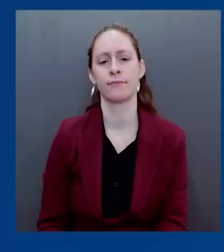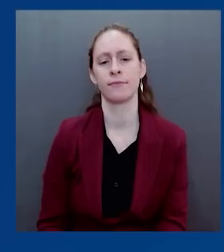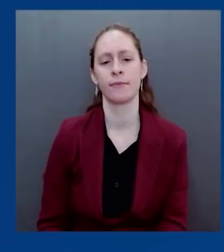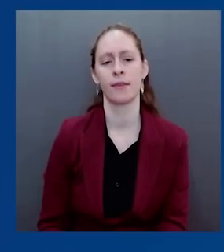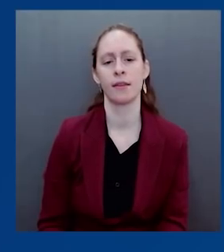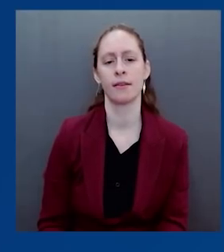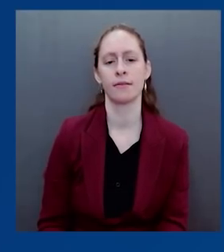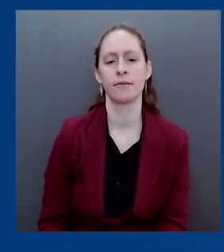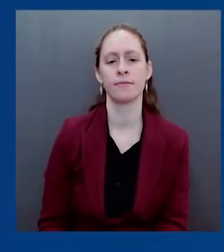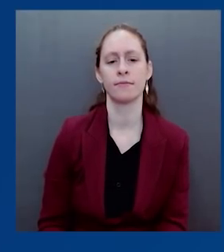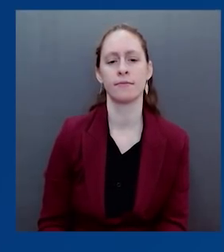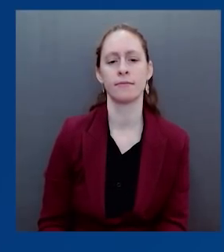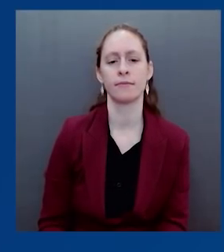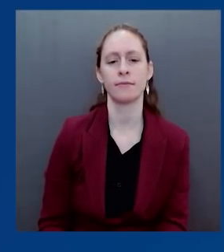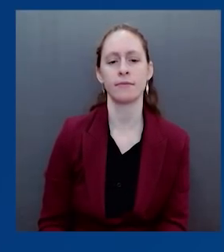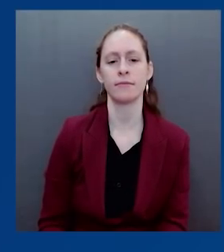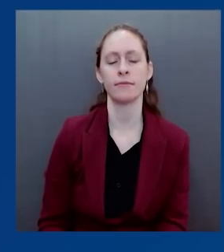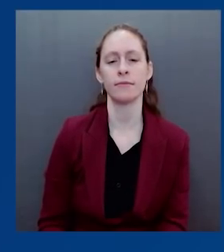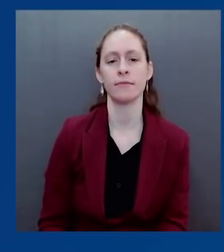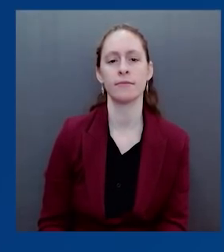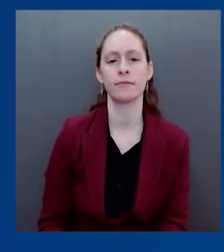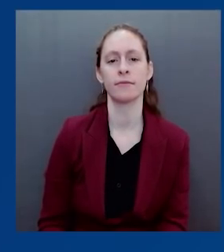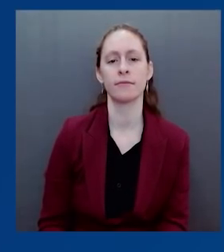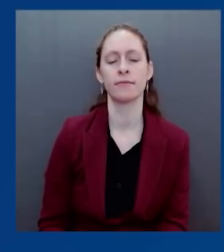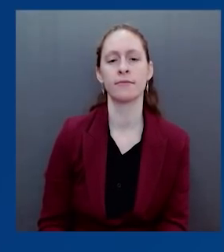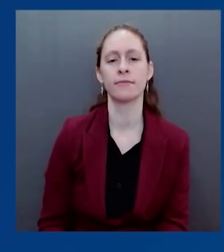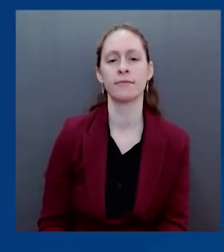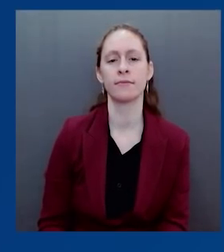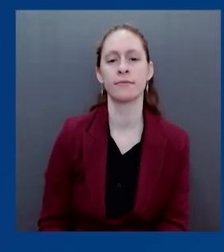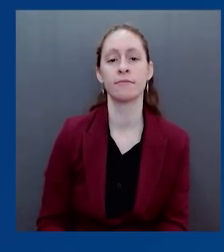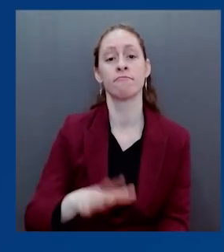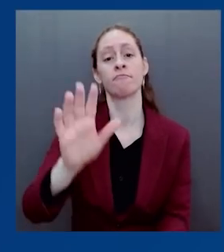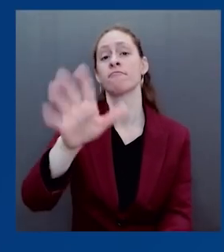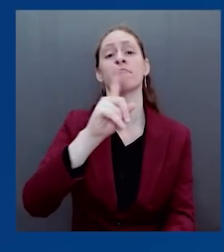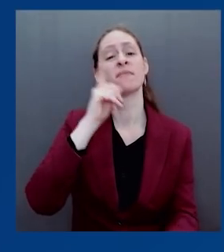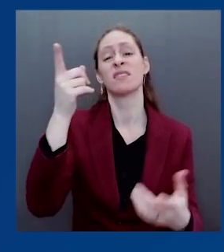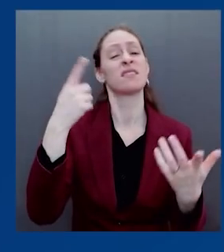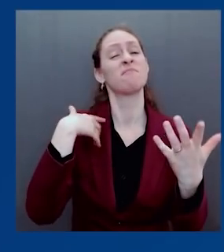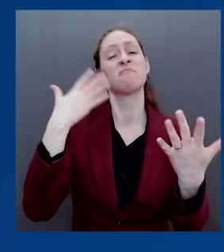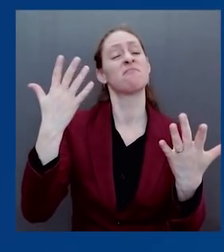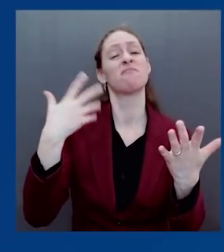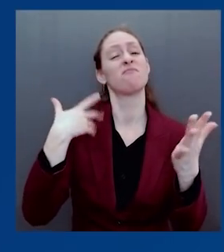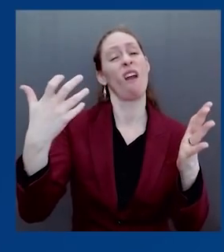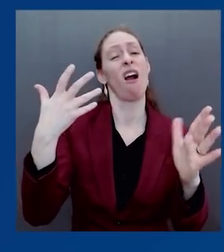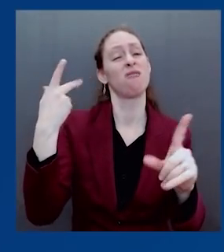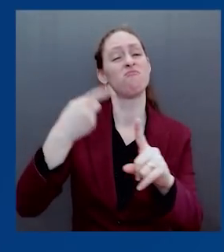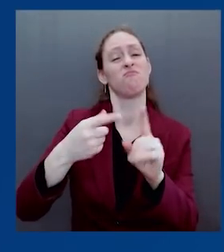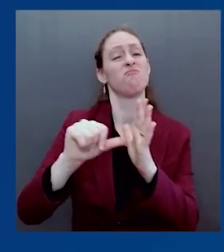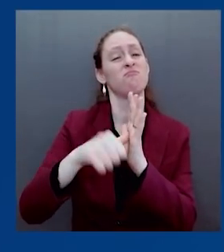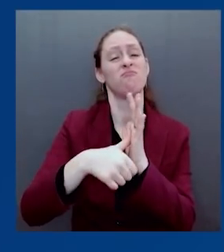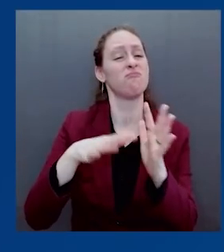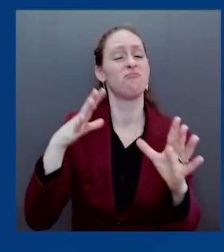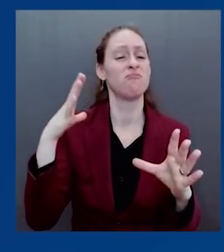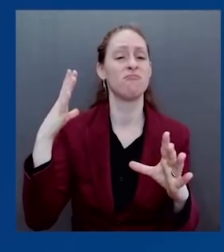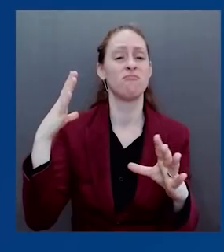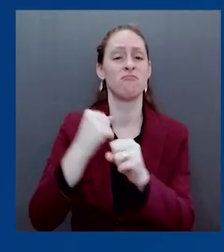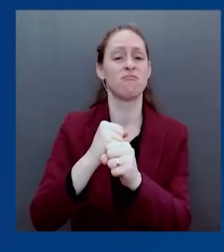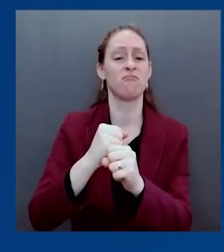Finally, what's today's takeaway? First, to reemphasize: Up-to-date vaccination is essential.